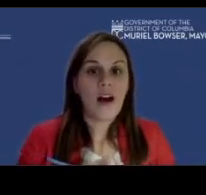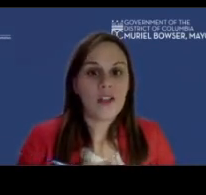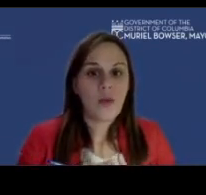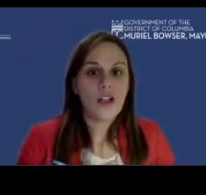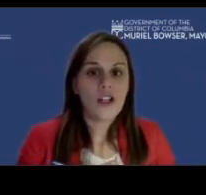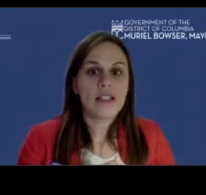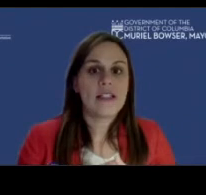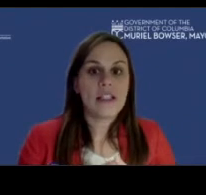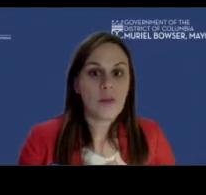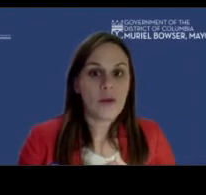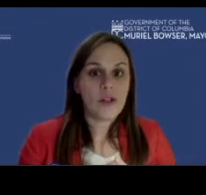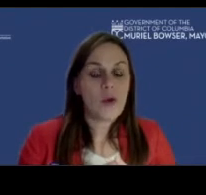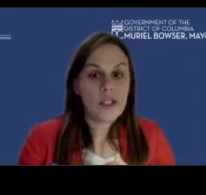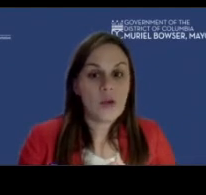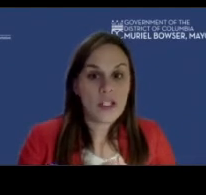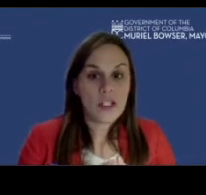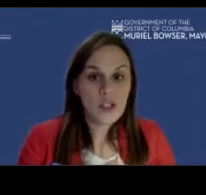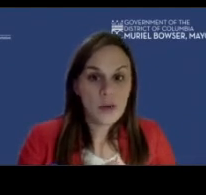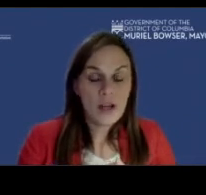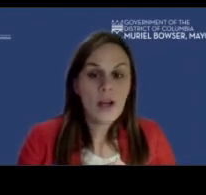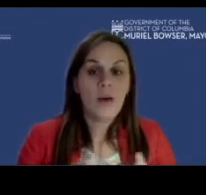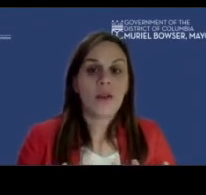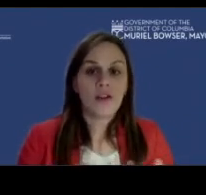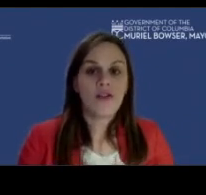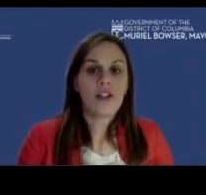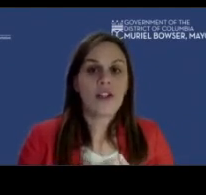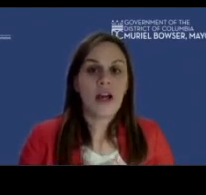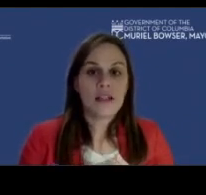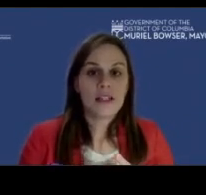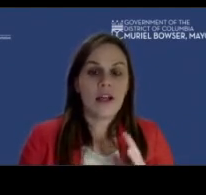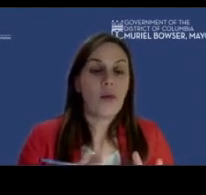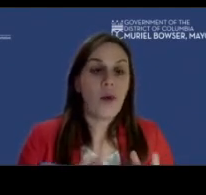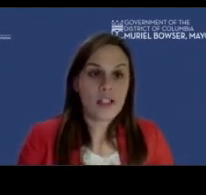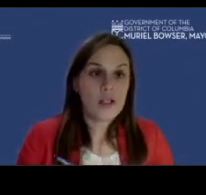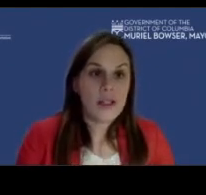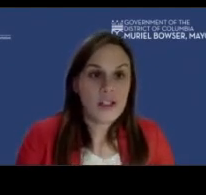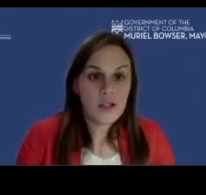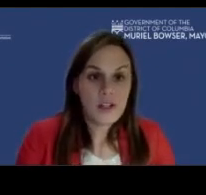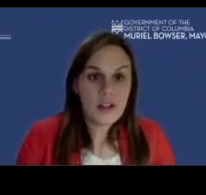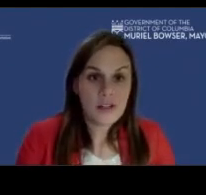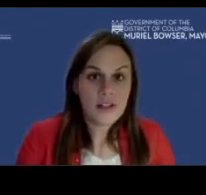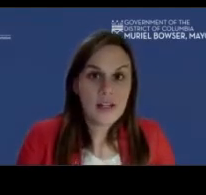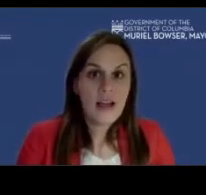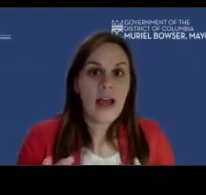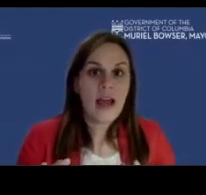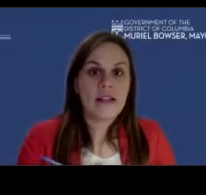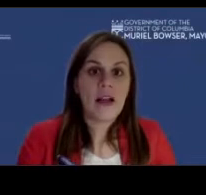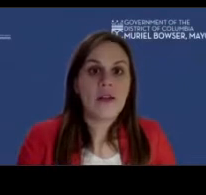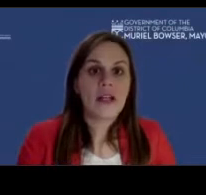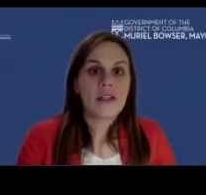on this project in summer 2022 with construction lasting approximately two years and now nick